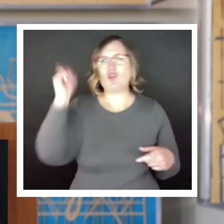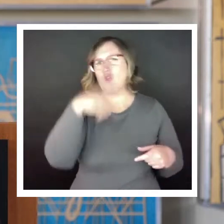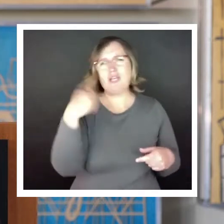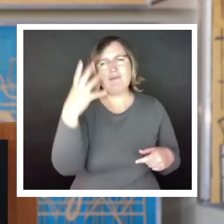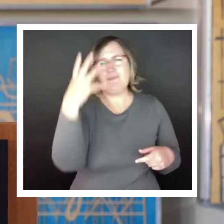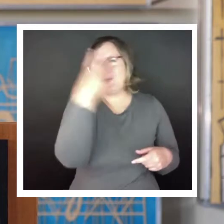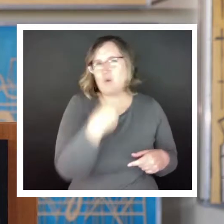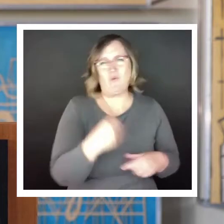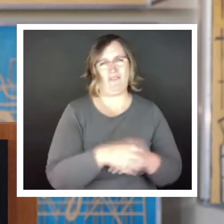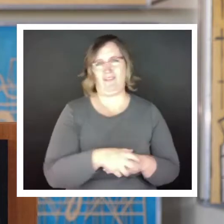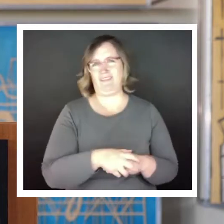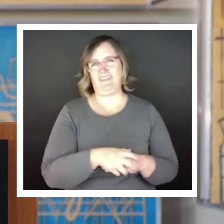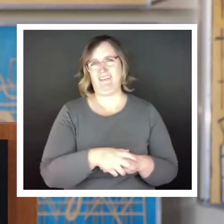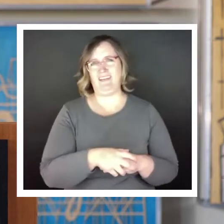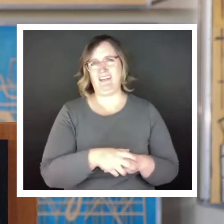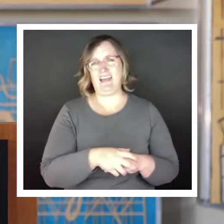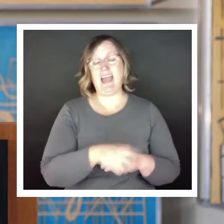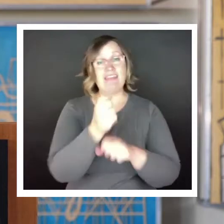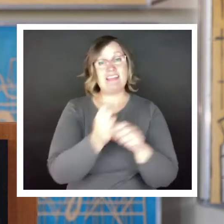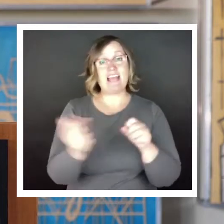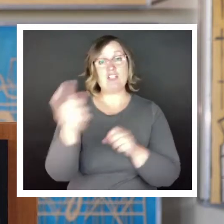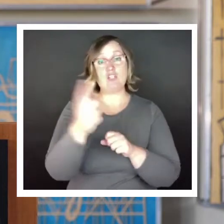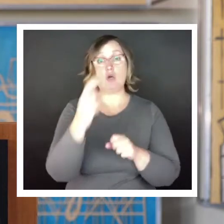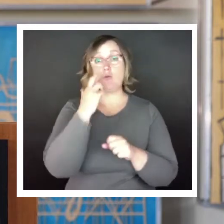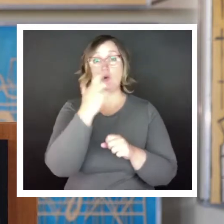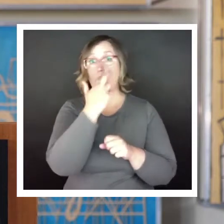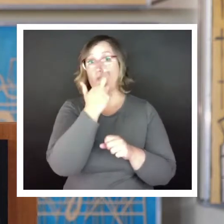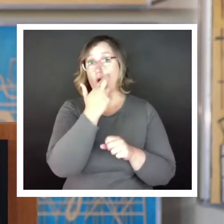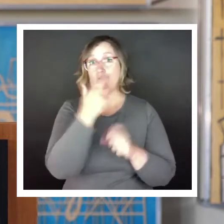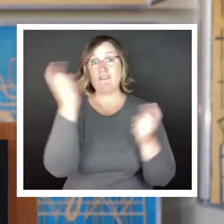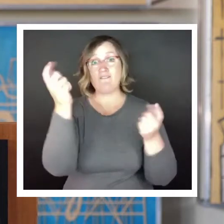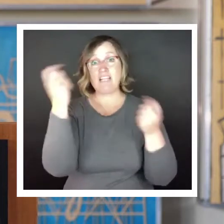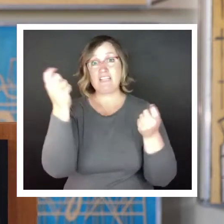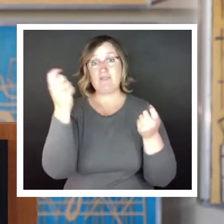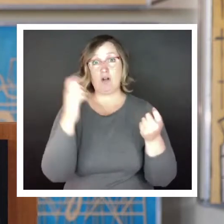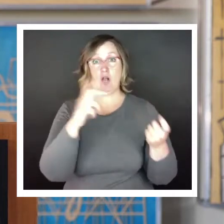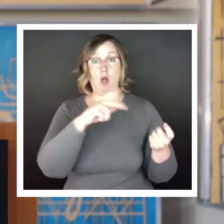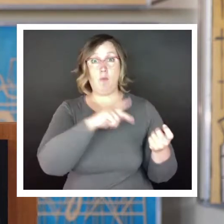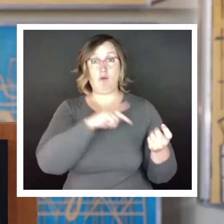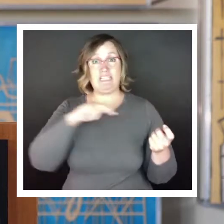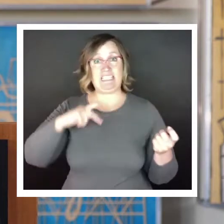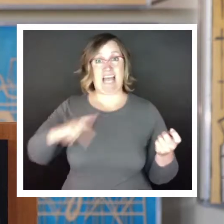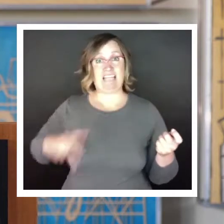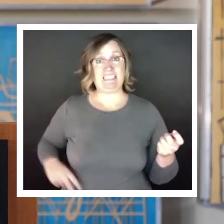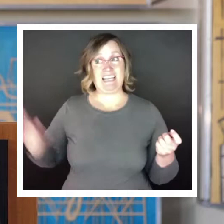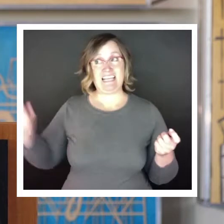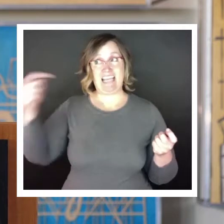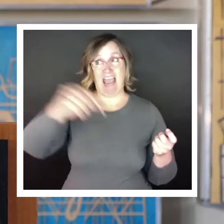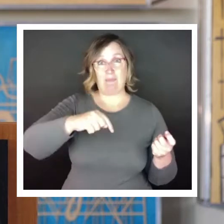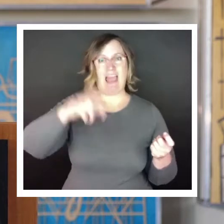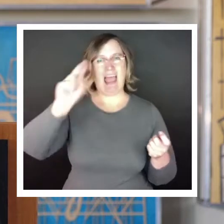And the next year Rose Festival Princesses came and NPR showed up and suddenly the entire country